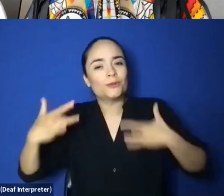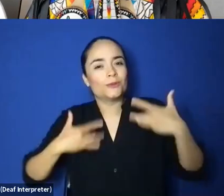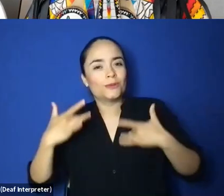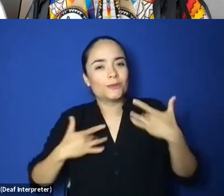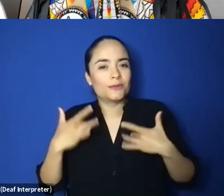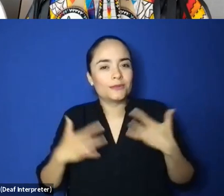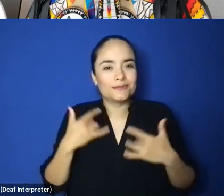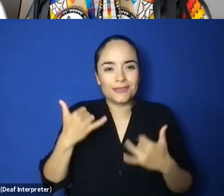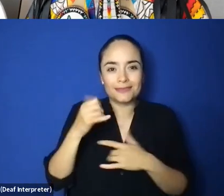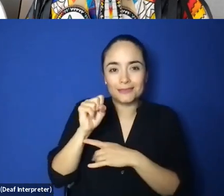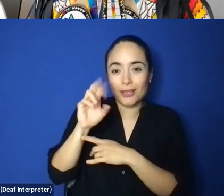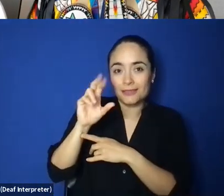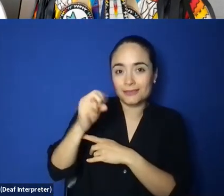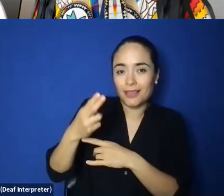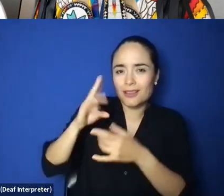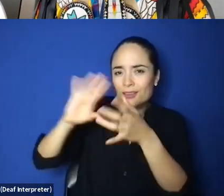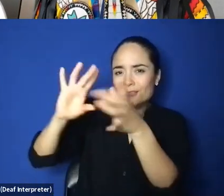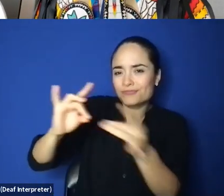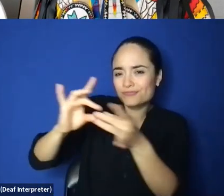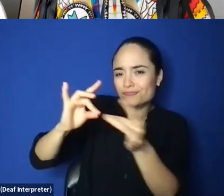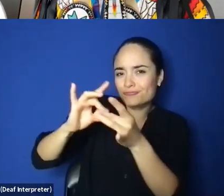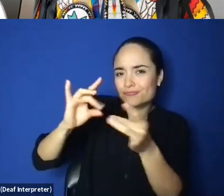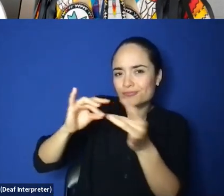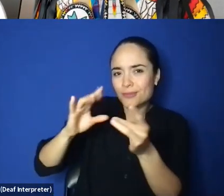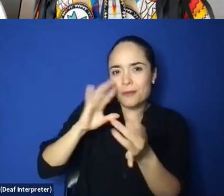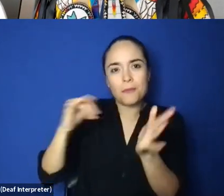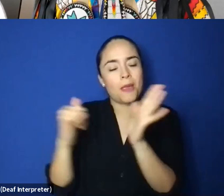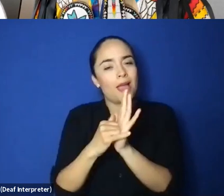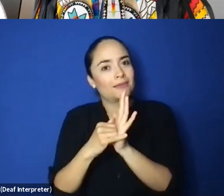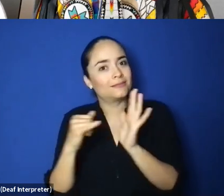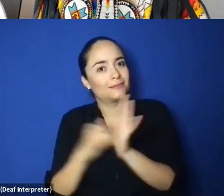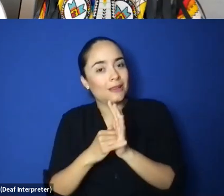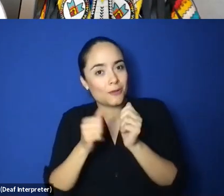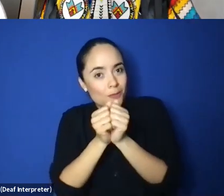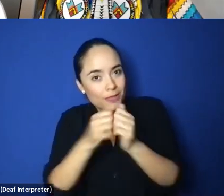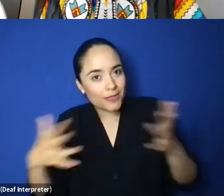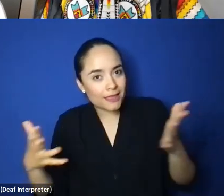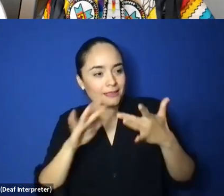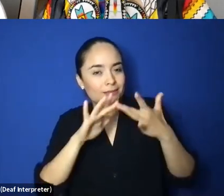Sarah. This work does not happen without the great digital support from Sarah Elliott. Can you tell